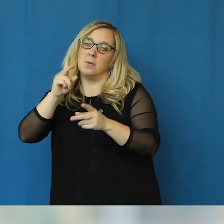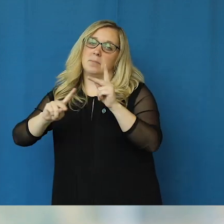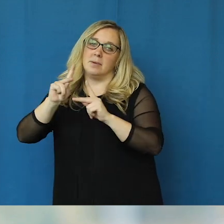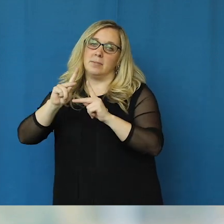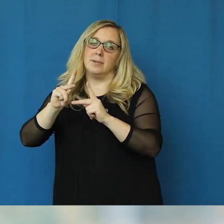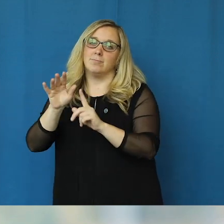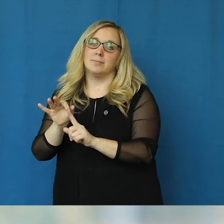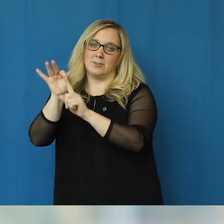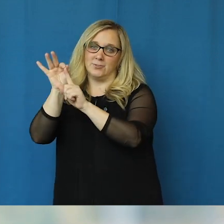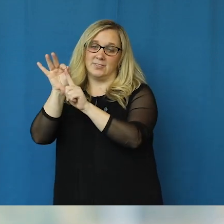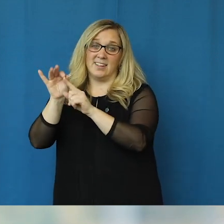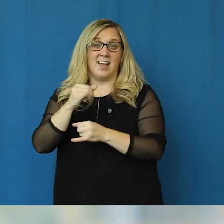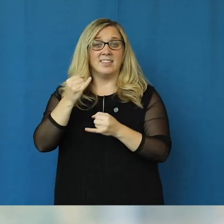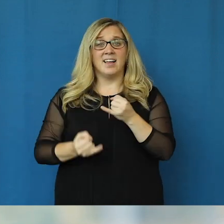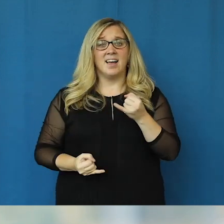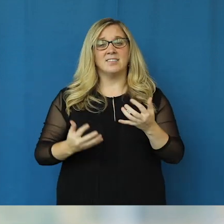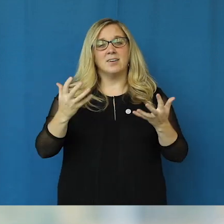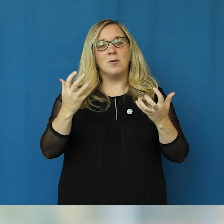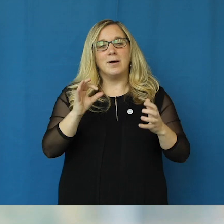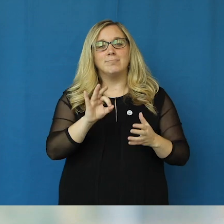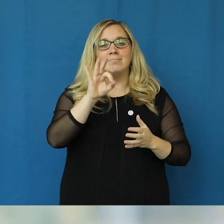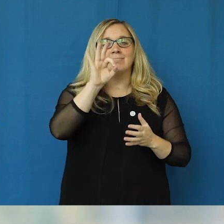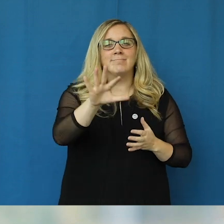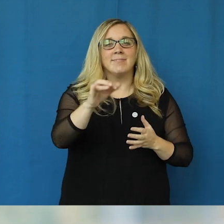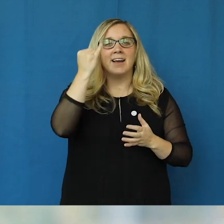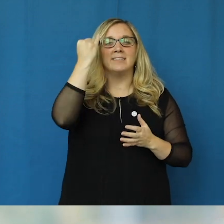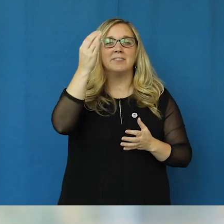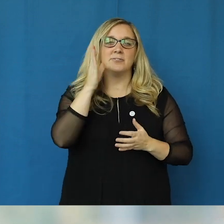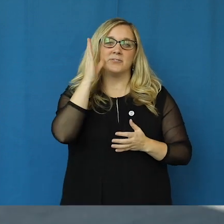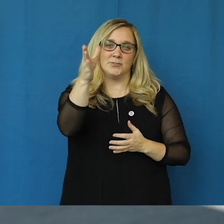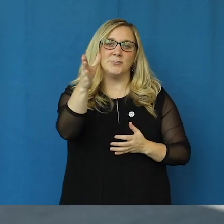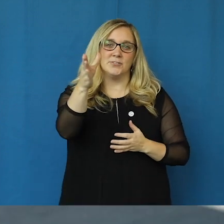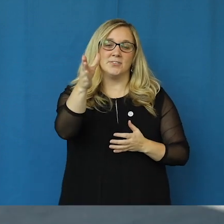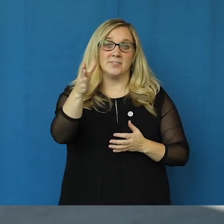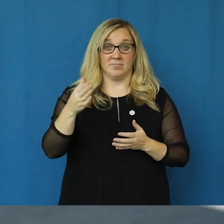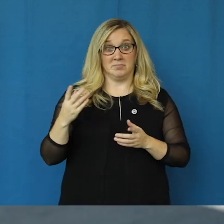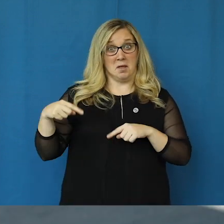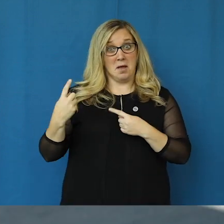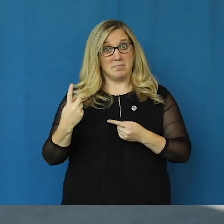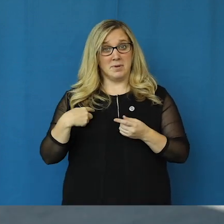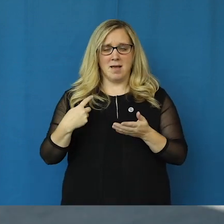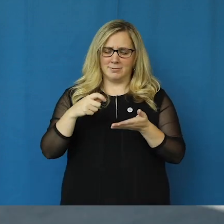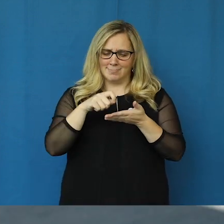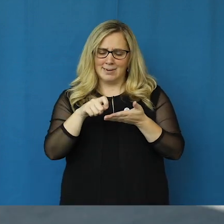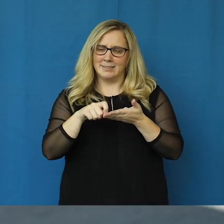send us off with something to think about for the future and everyday life. Writing this speech has been fun for me. It's given me